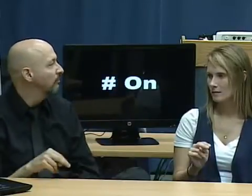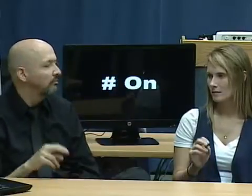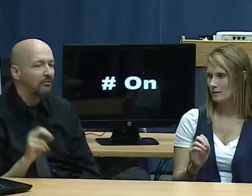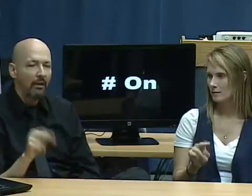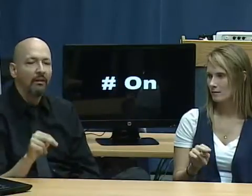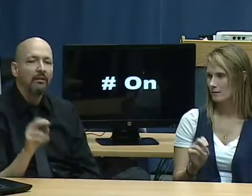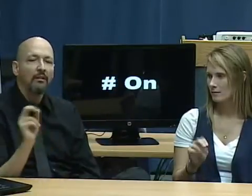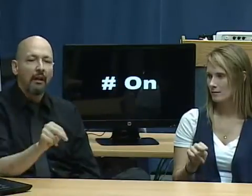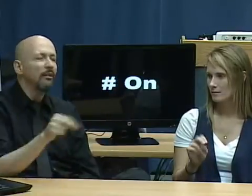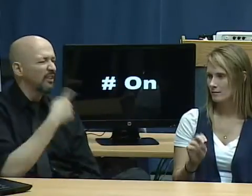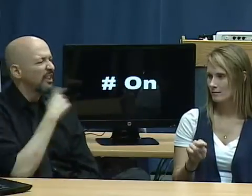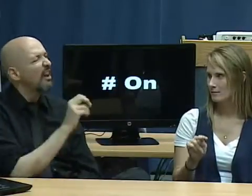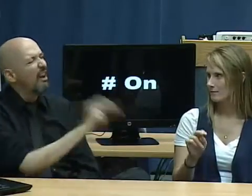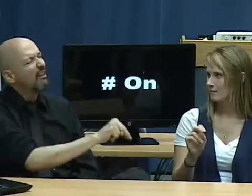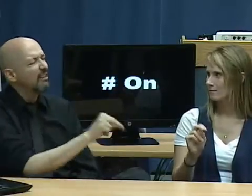#ON